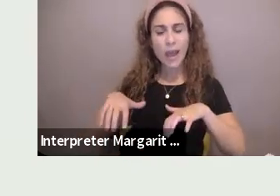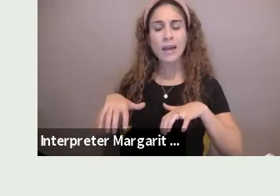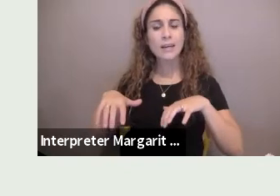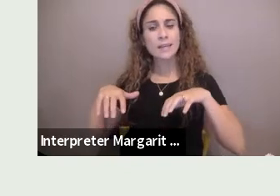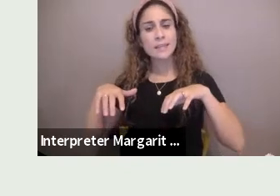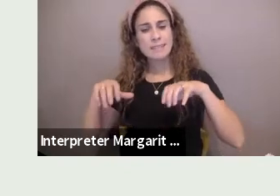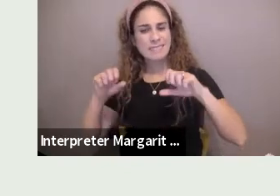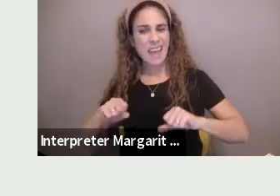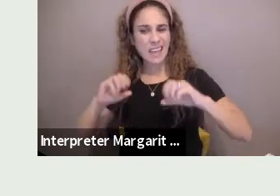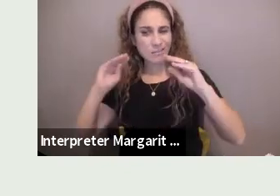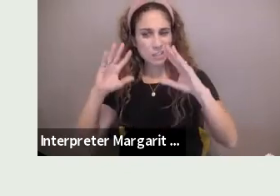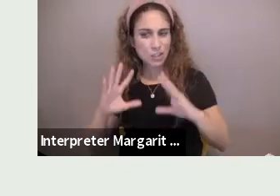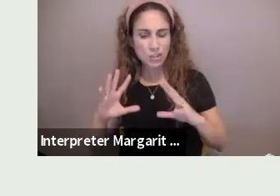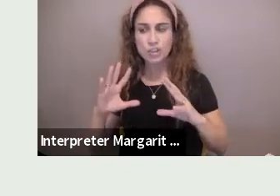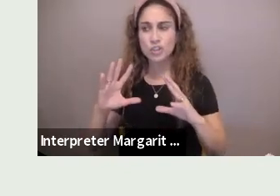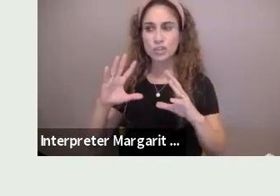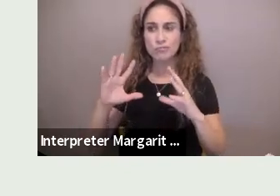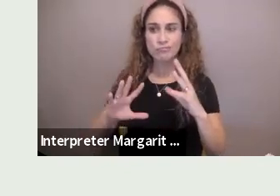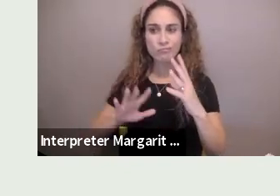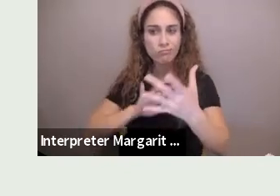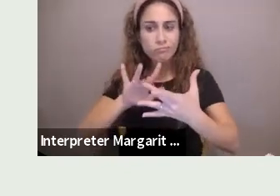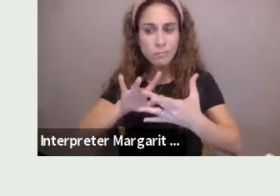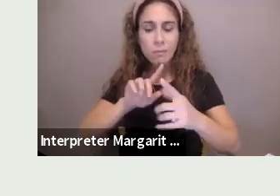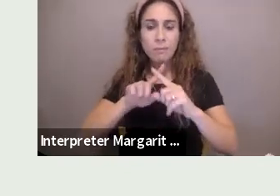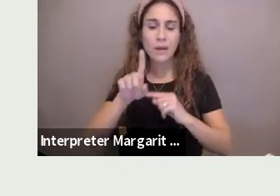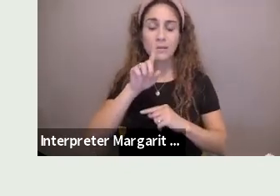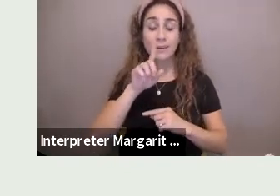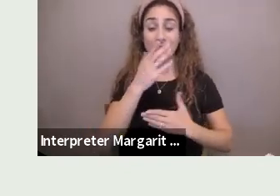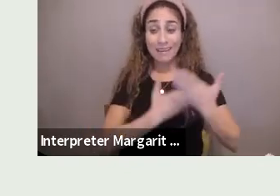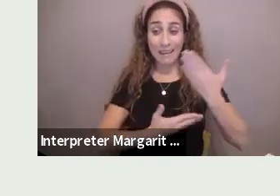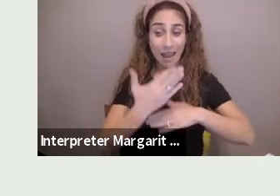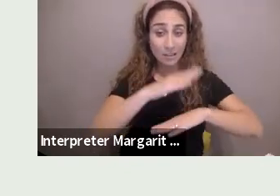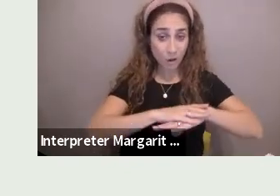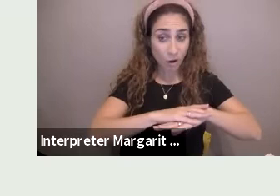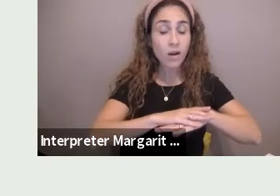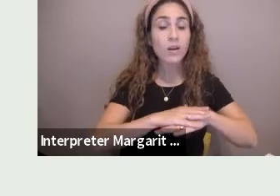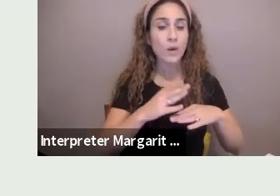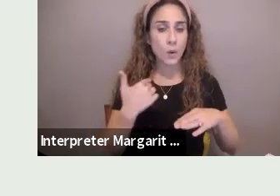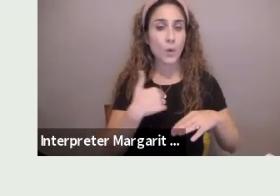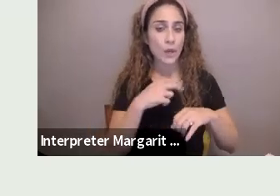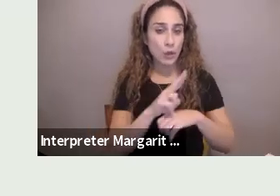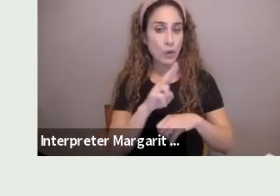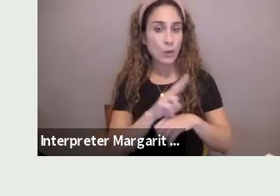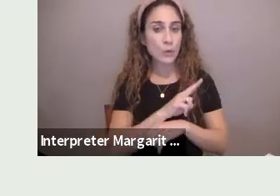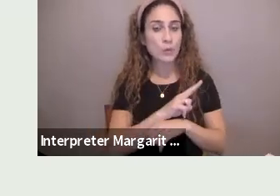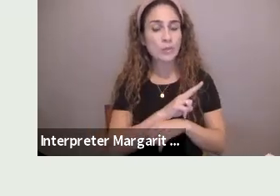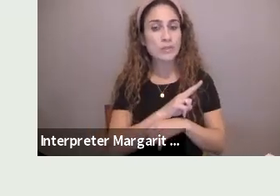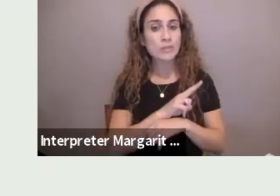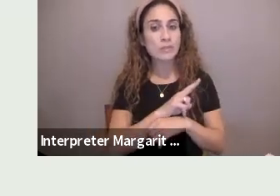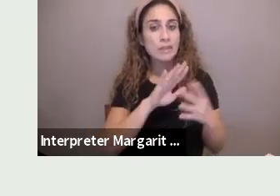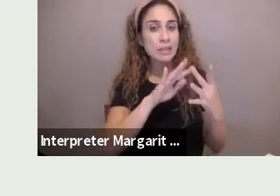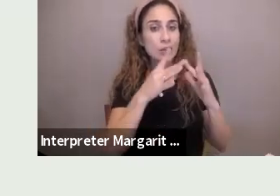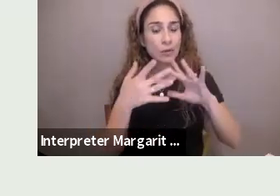Brian Boomer: But the hands on approach was done really two ways we used virtual welding equipment at our facility and I say facility. It's an old bowling alley.